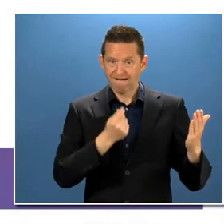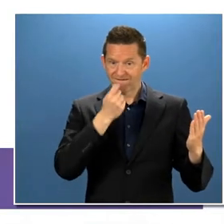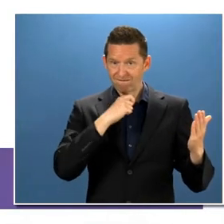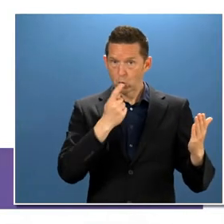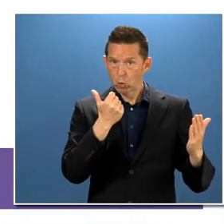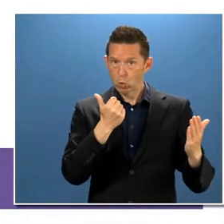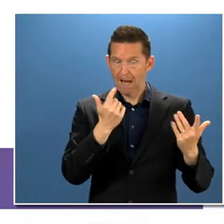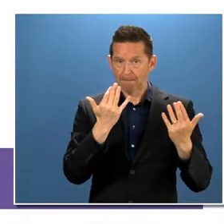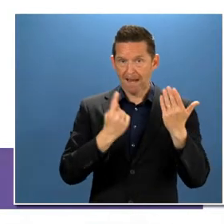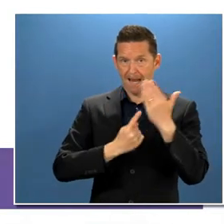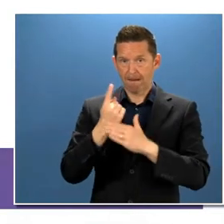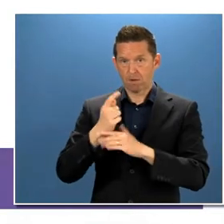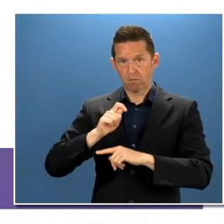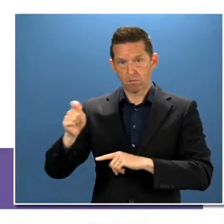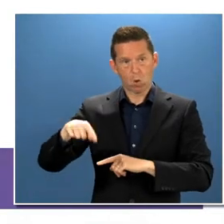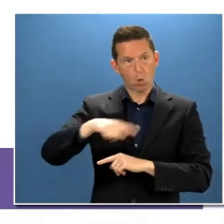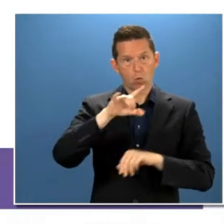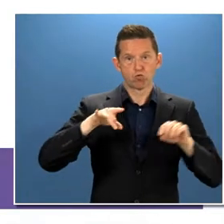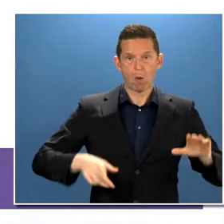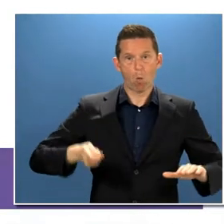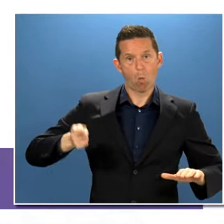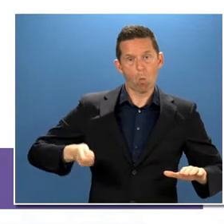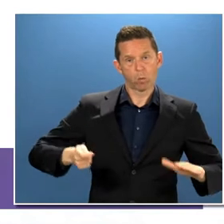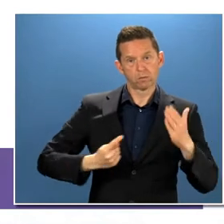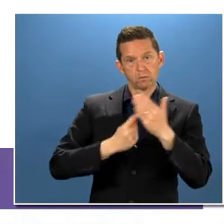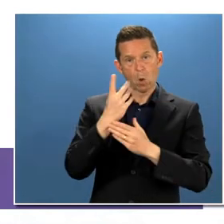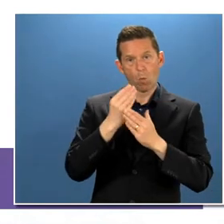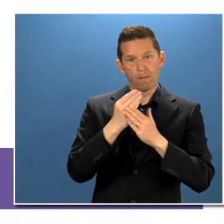Australian courts relating to disability discrimination in employment.